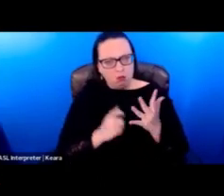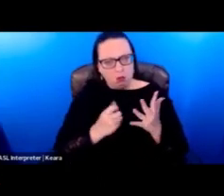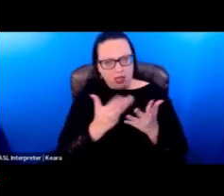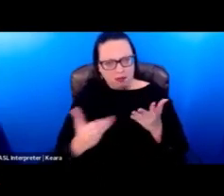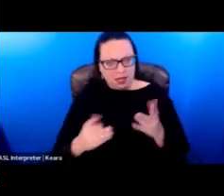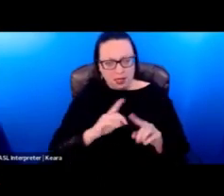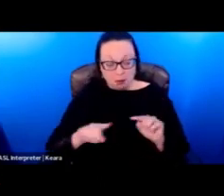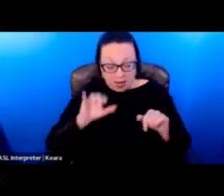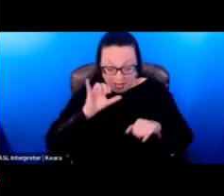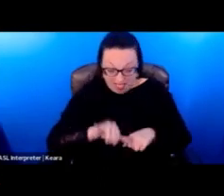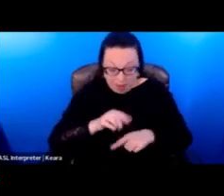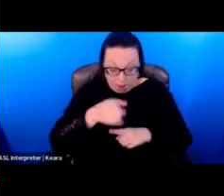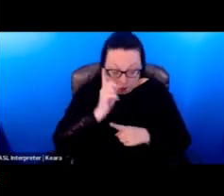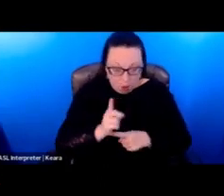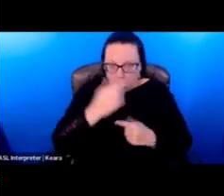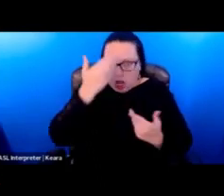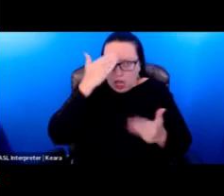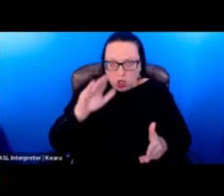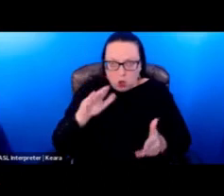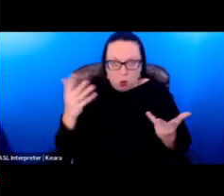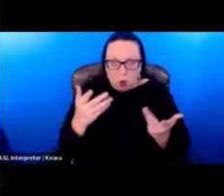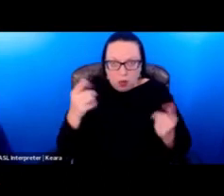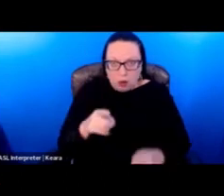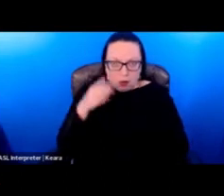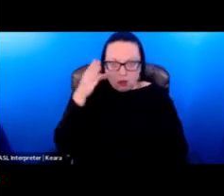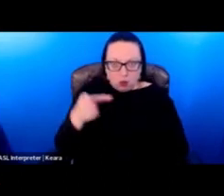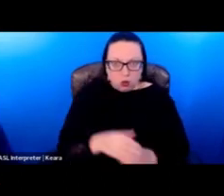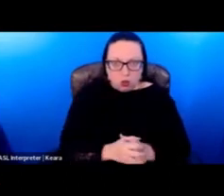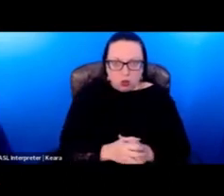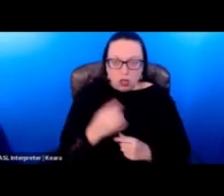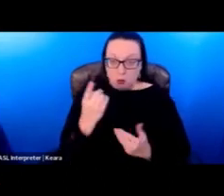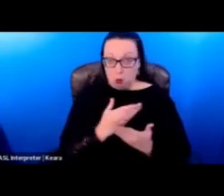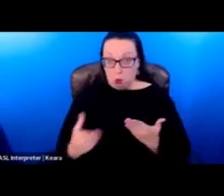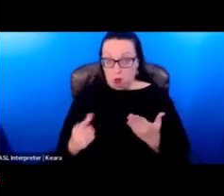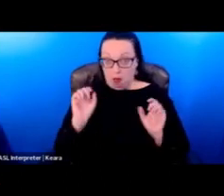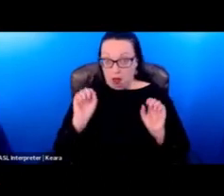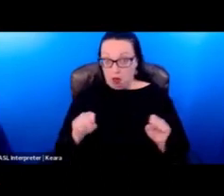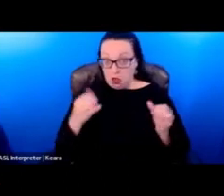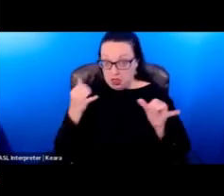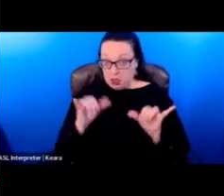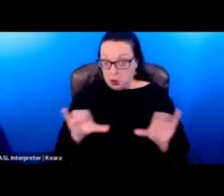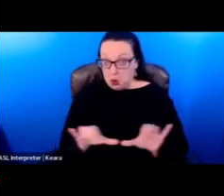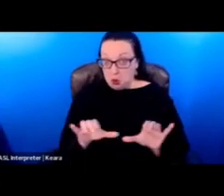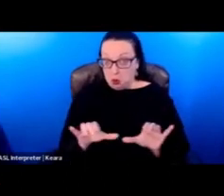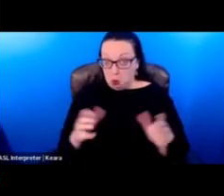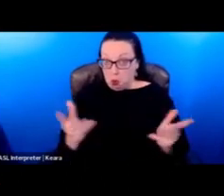And, you know, the one thing that I could still do was drink. And in my mind, you're not going